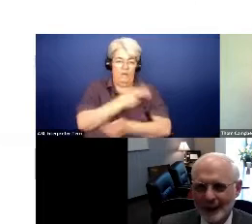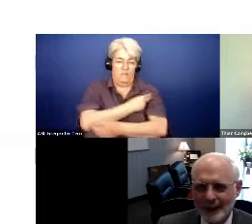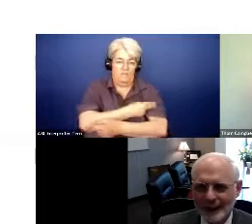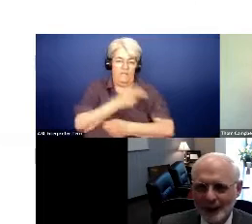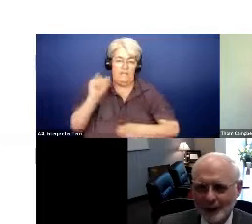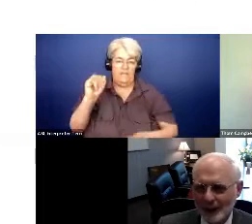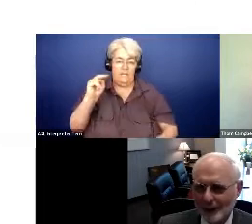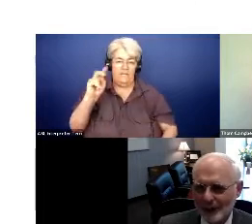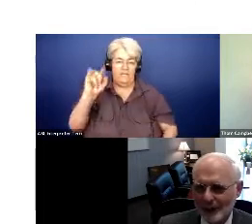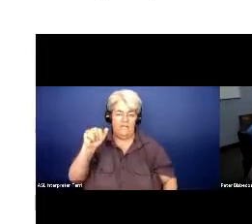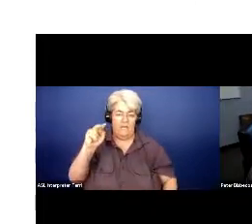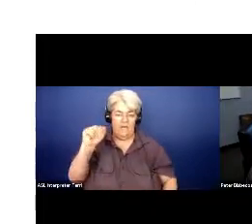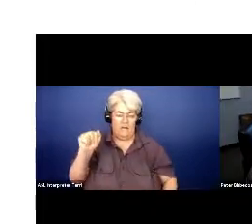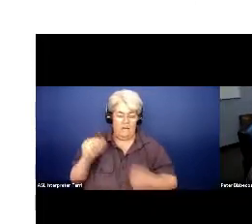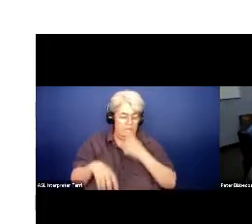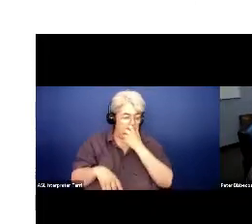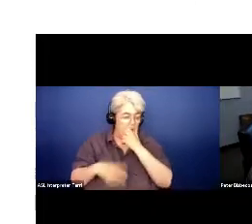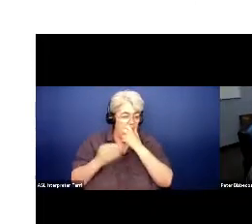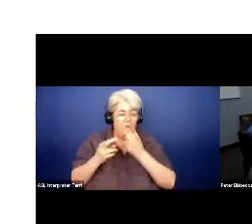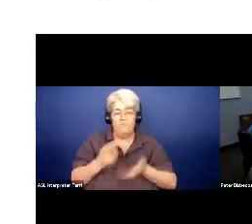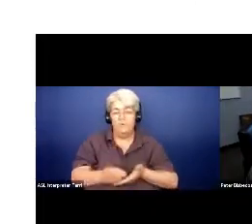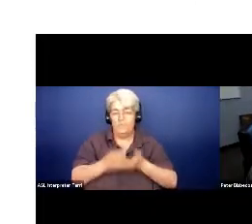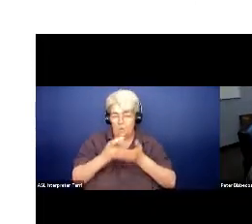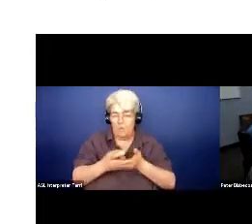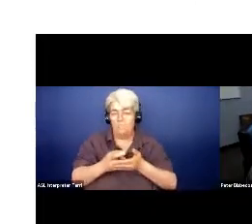and we have neuropsychology department